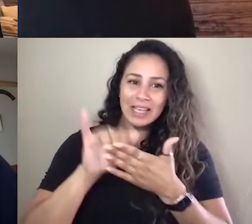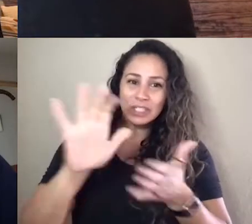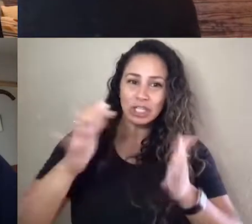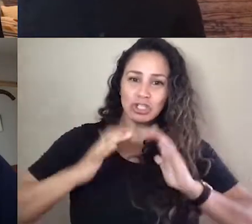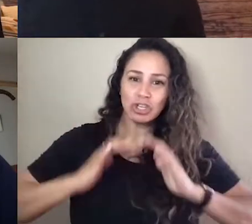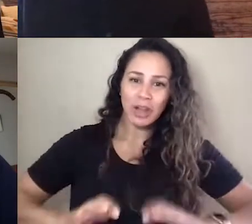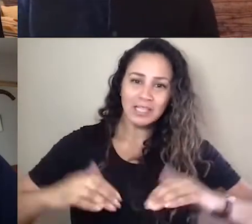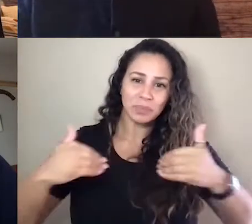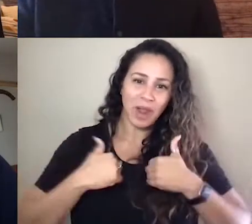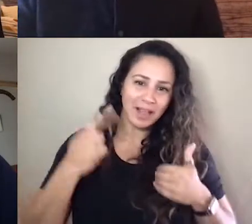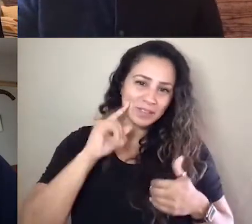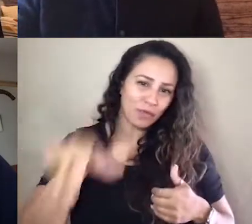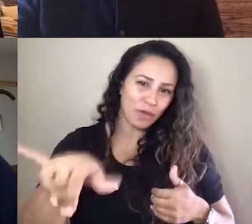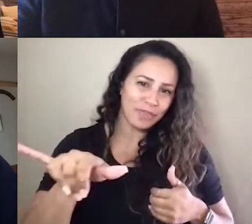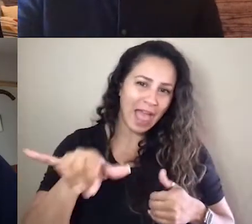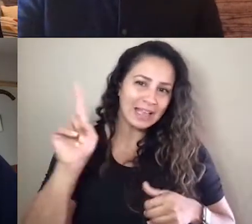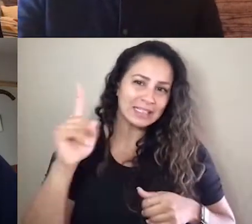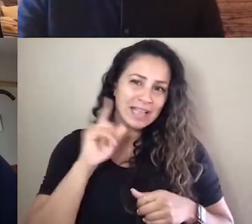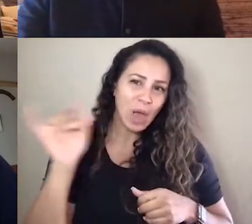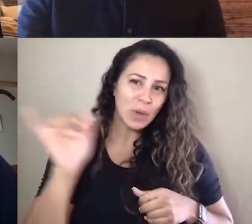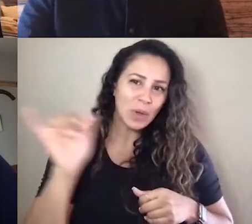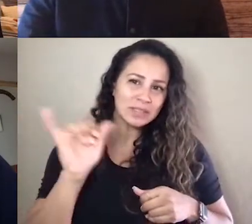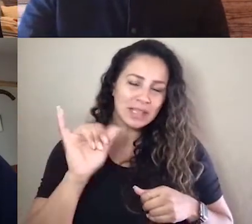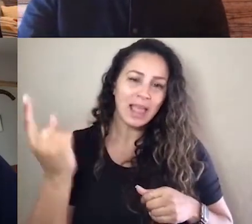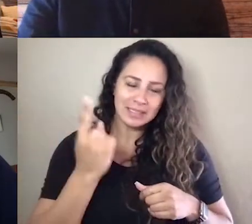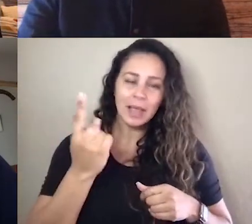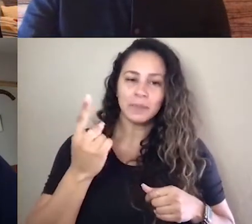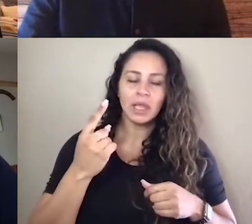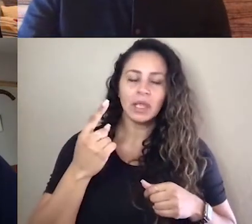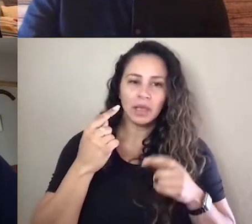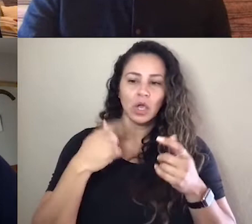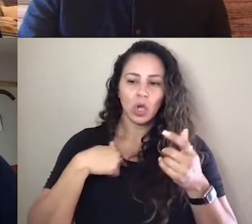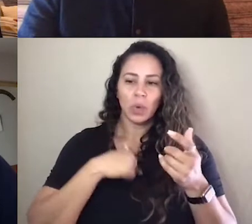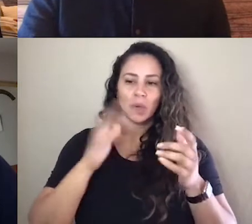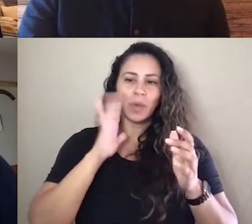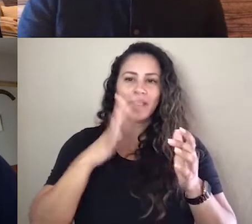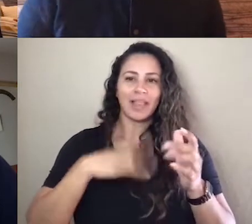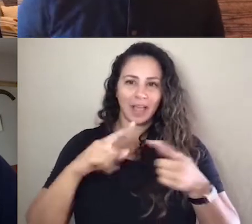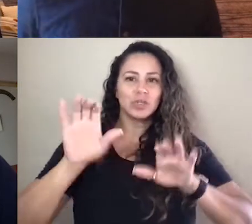THAT SOUNDS LIKE SOMETHING THAT WE WOULD LIKE TO CHAT